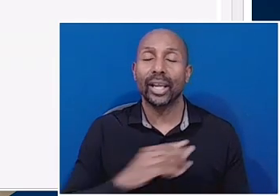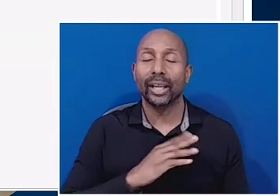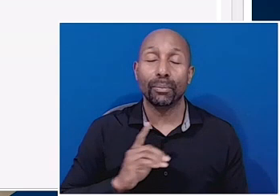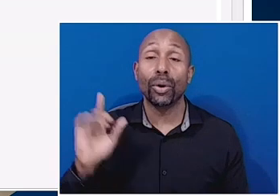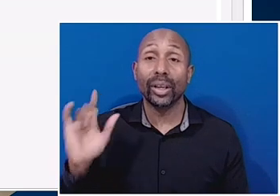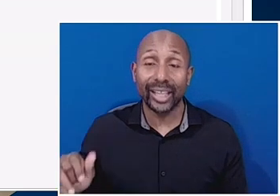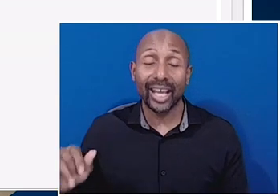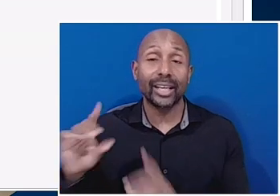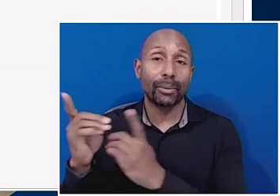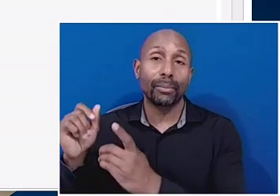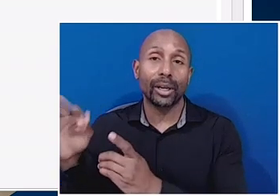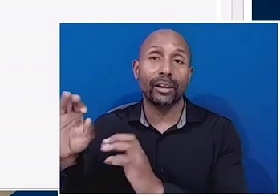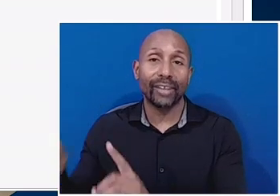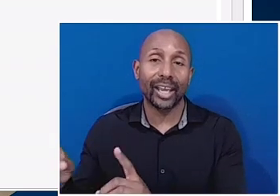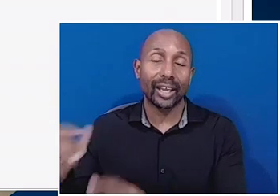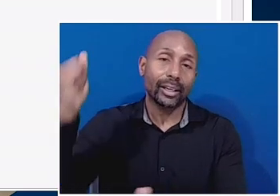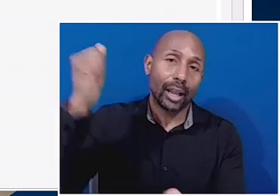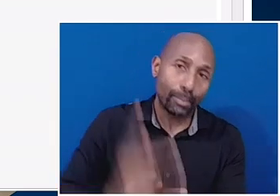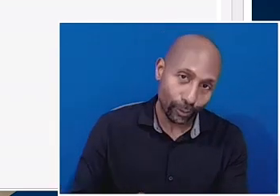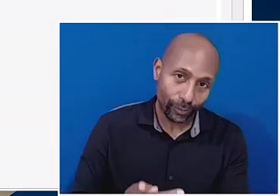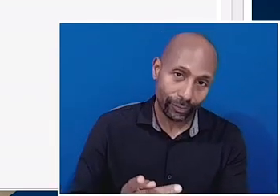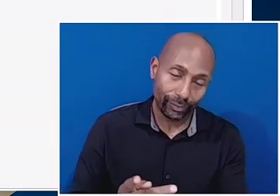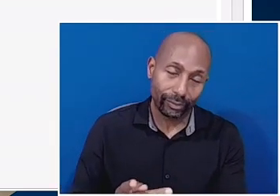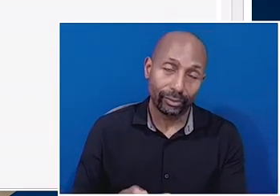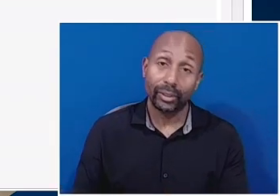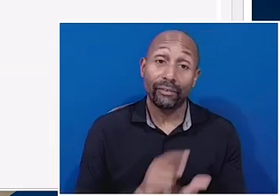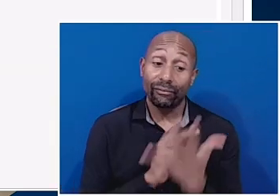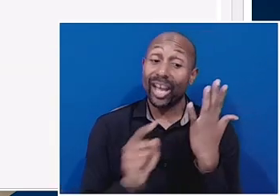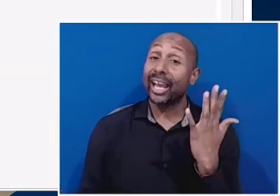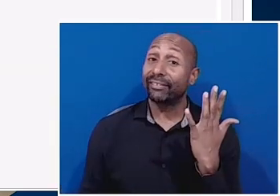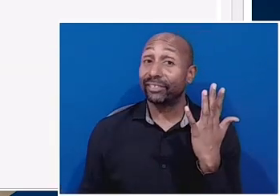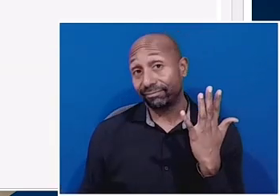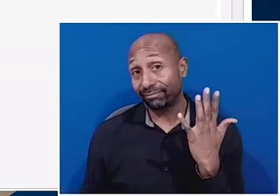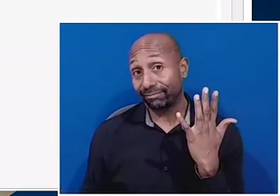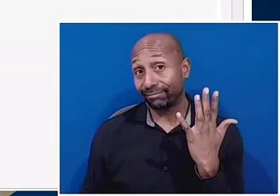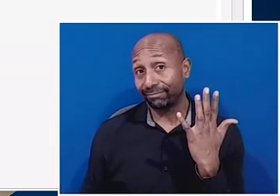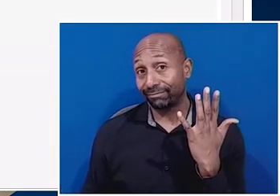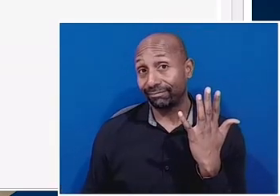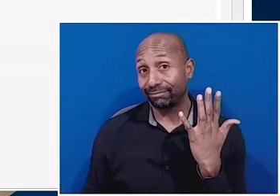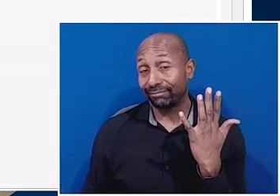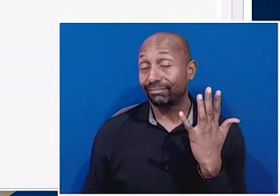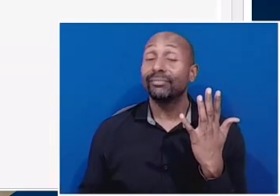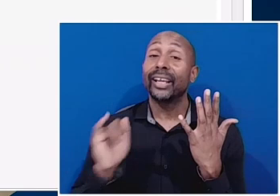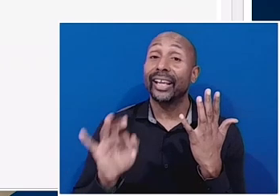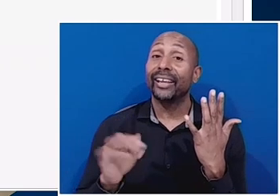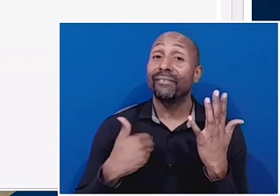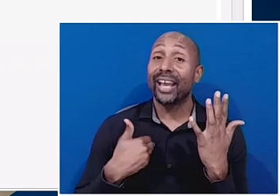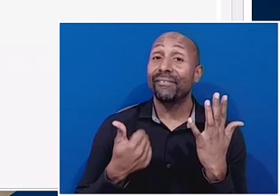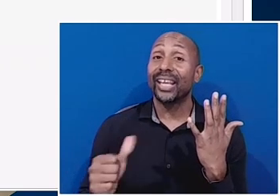just only five states left. So I would encourage you, if you have concerns about those kinds of things, you take them to individual nursing programs